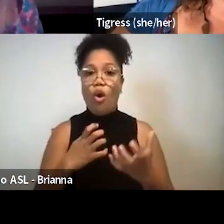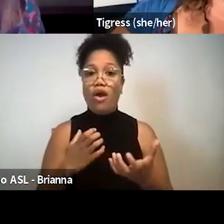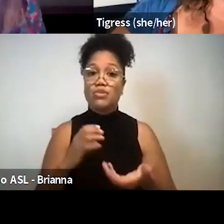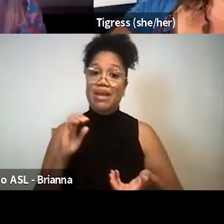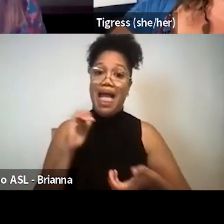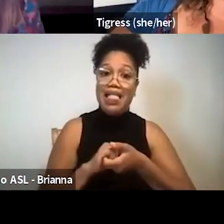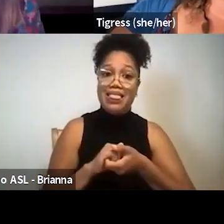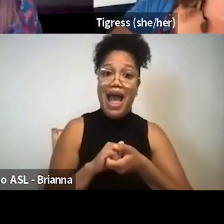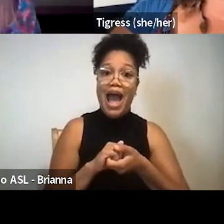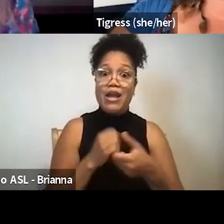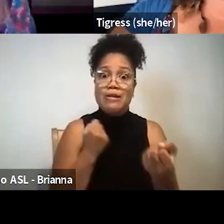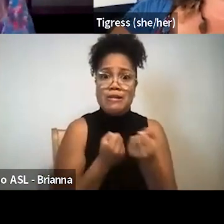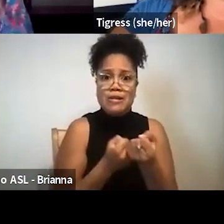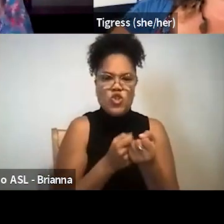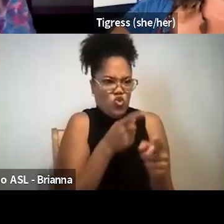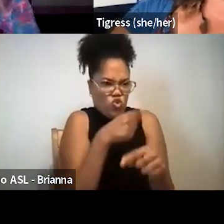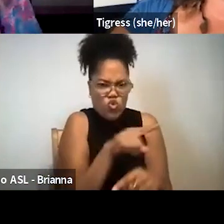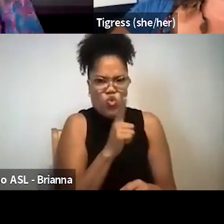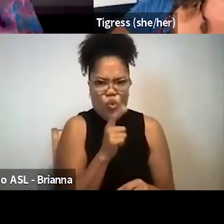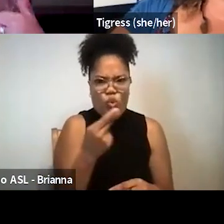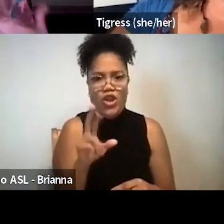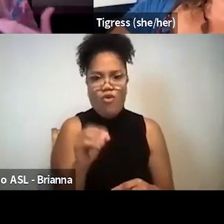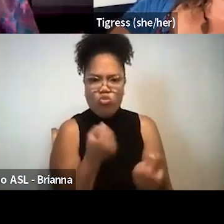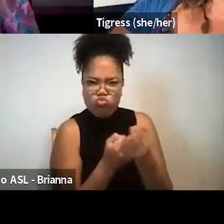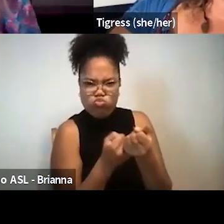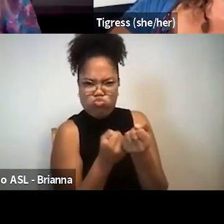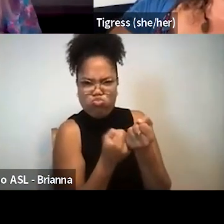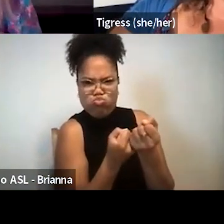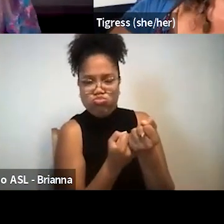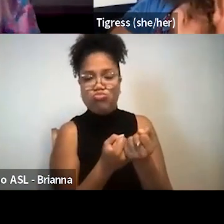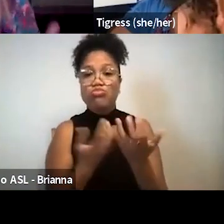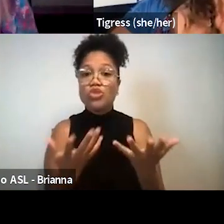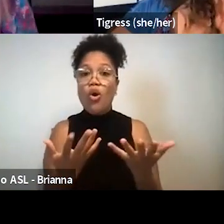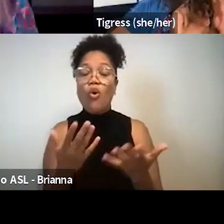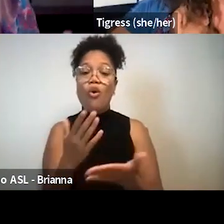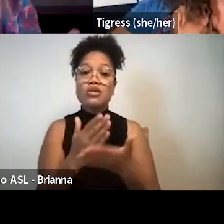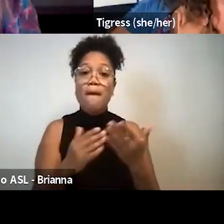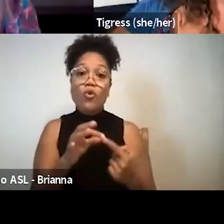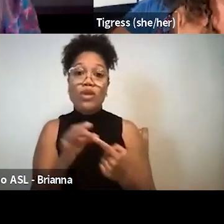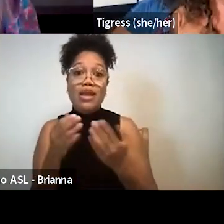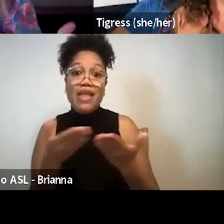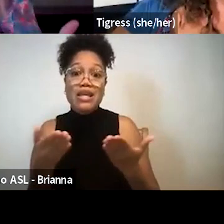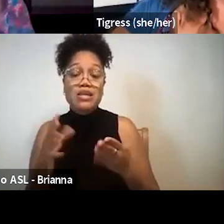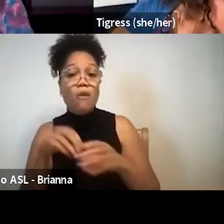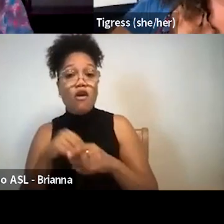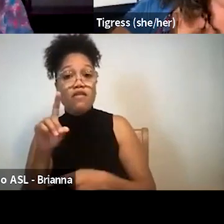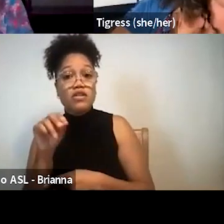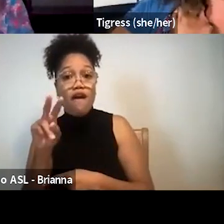And really what we wanted to do was to be able to bring some of the things that are unique to or scale or size our platform,